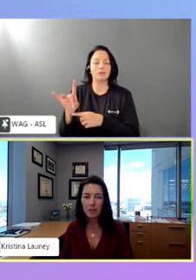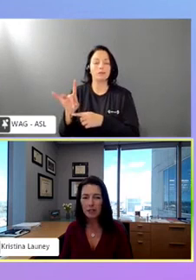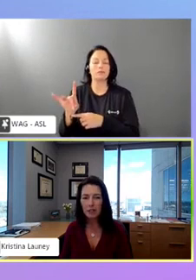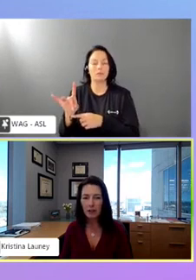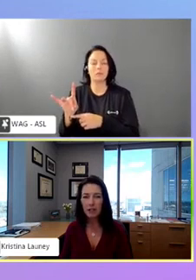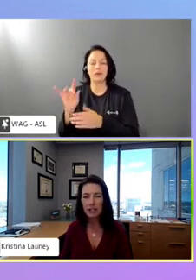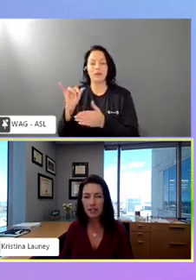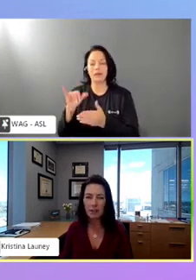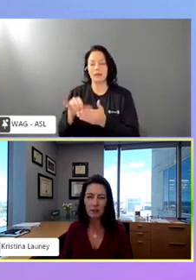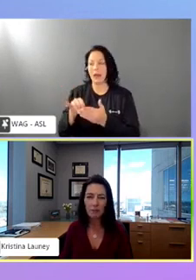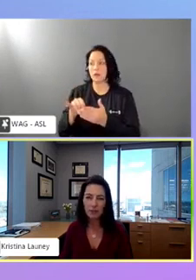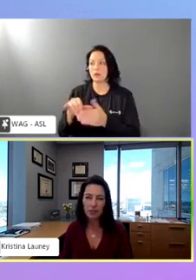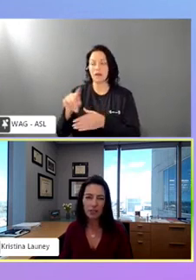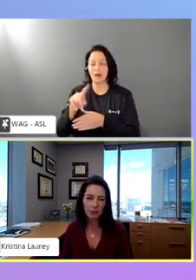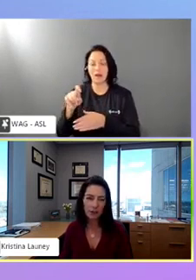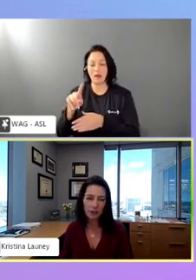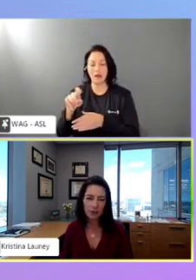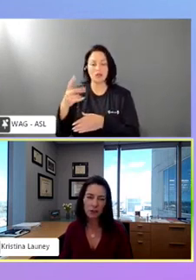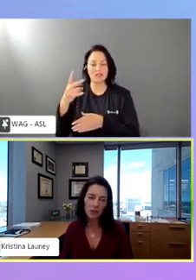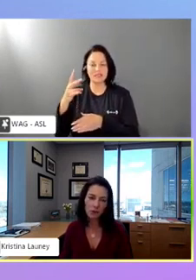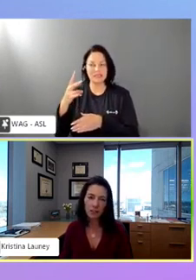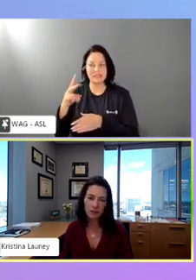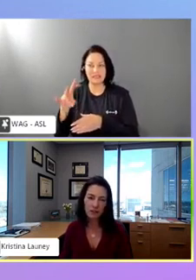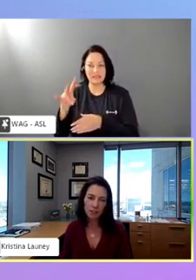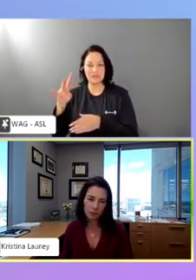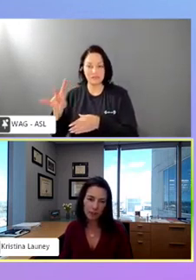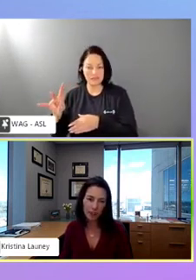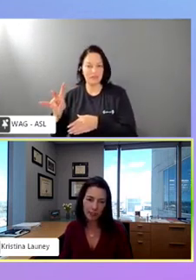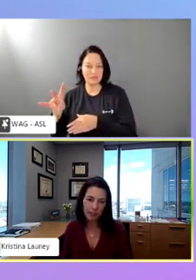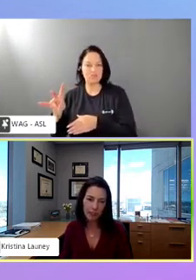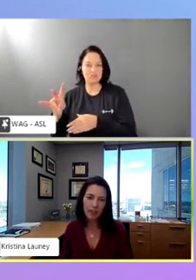in 2017, 2200 website accessibility lawsuits in